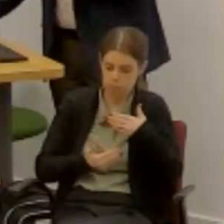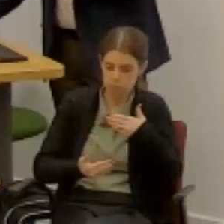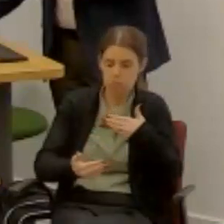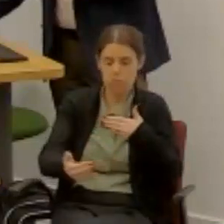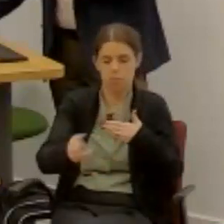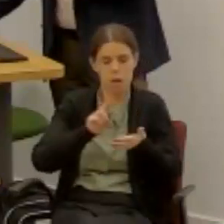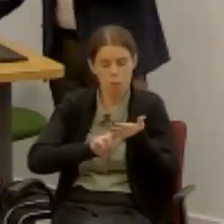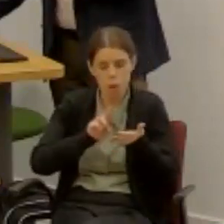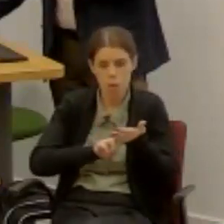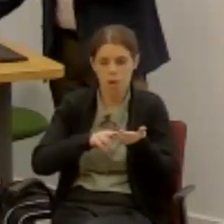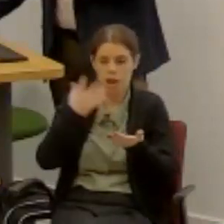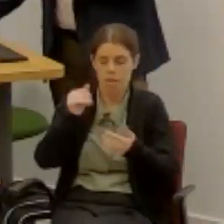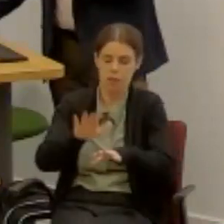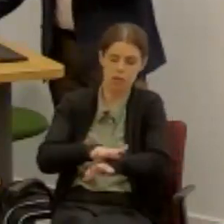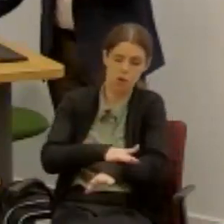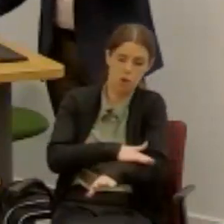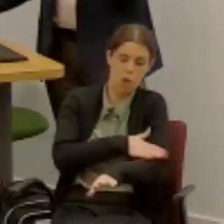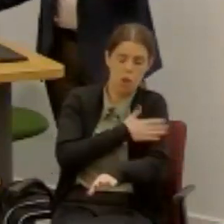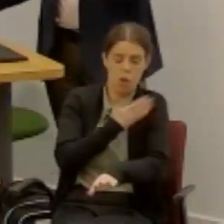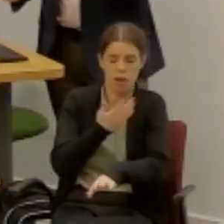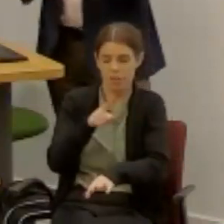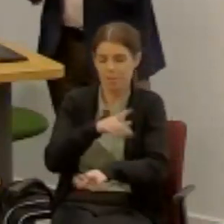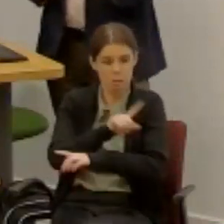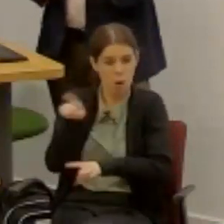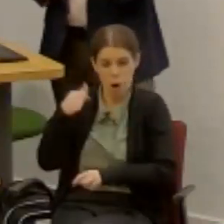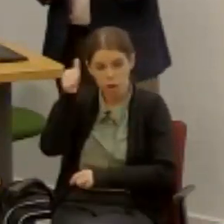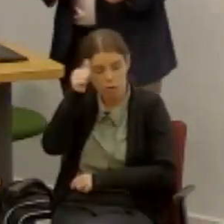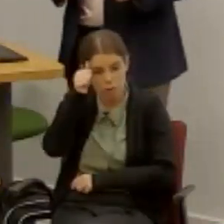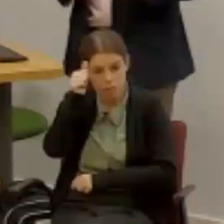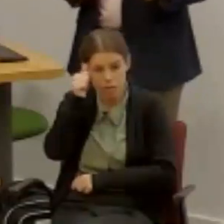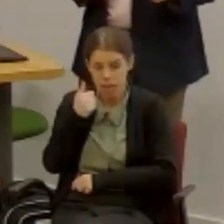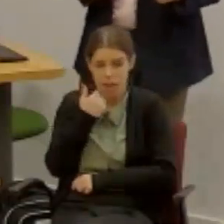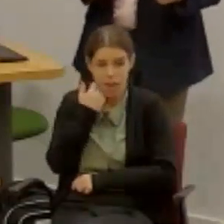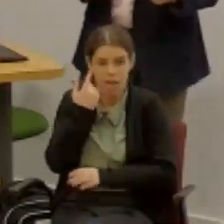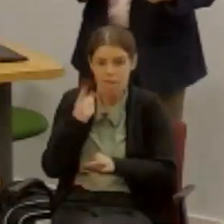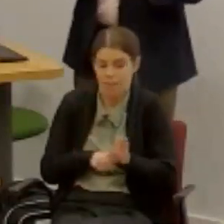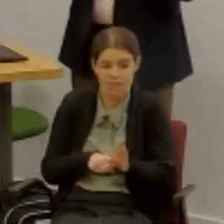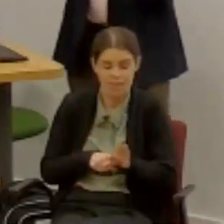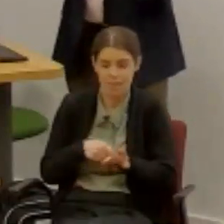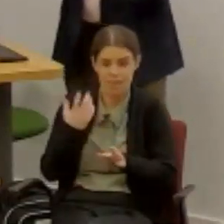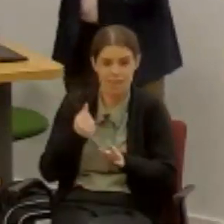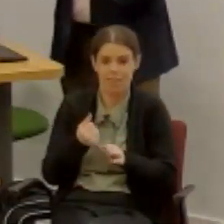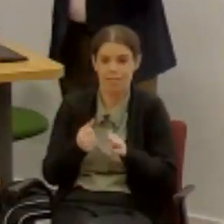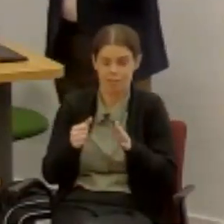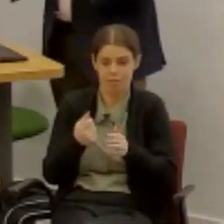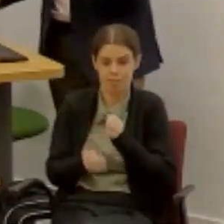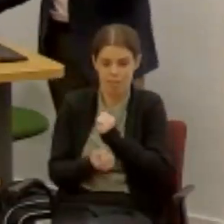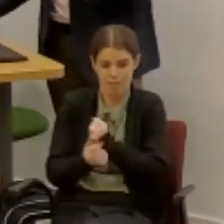This this slow accumulation of the phones is just getting gold, we all know is every year is another tussle. You know, we're getting older. Things are slowing down.